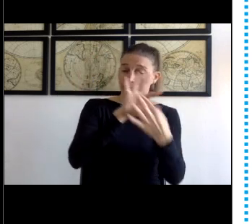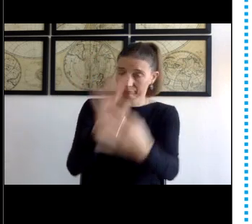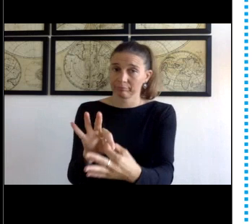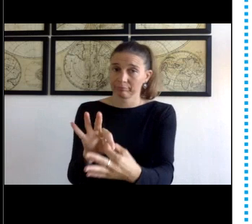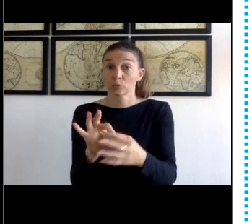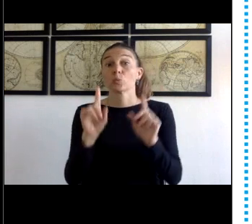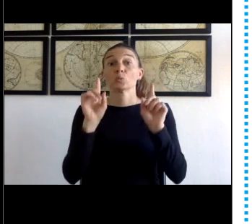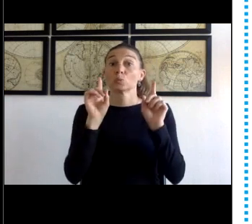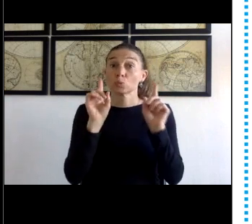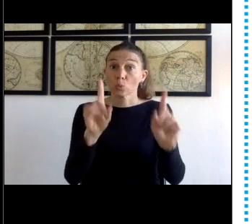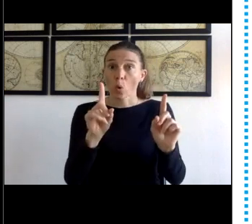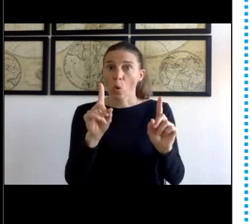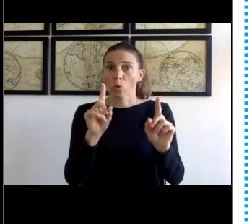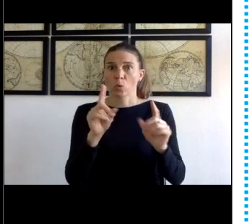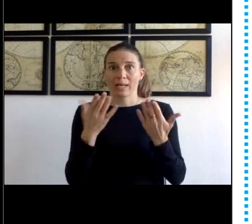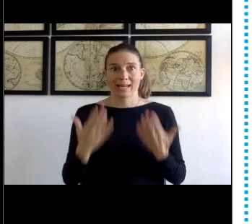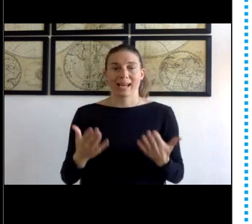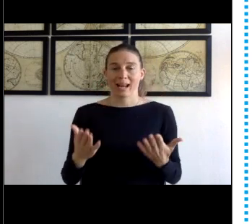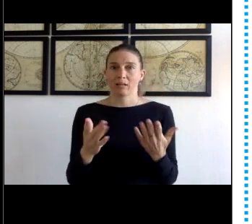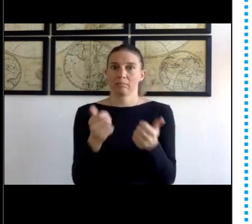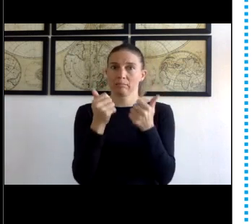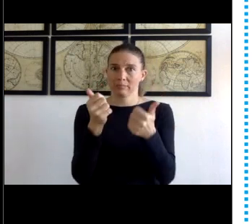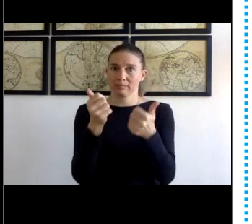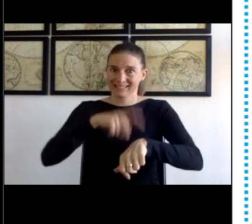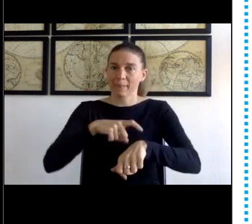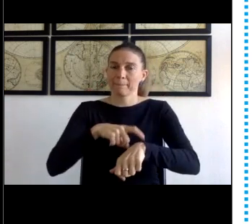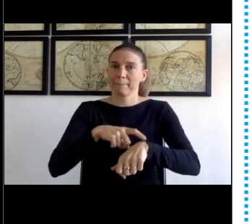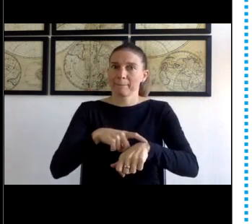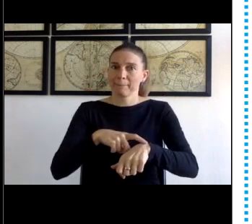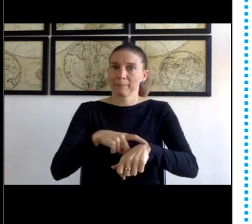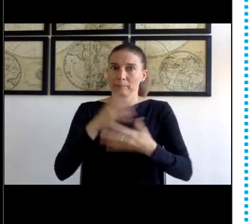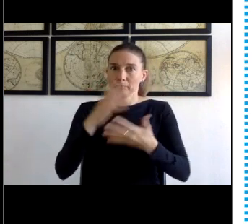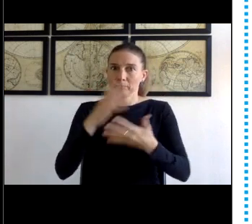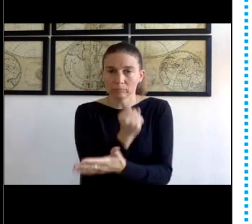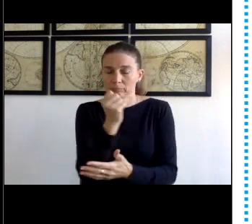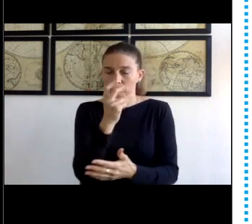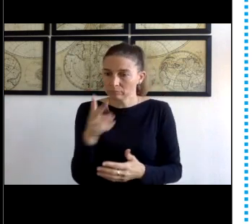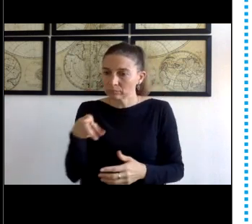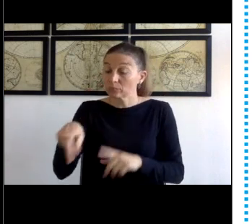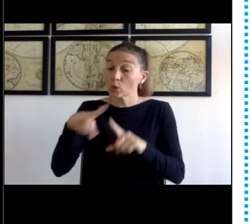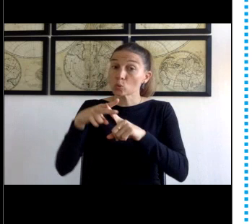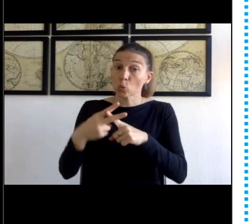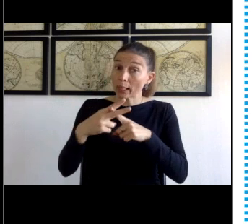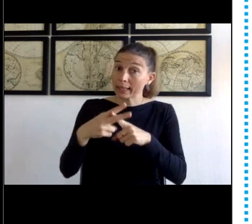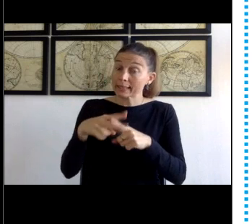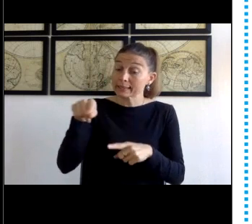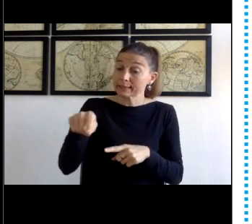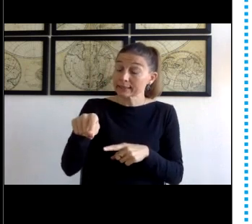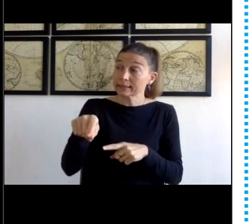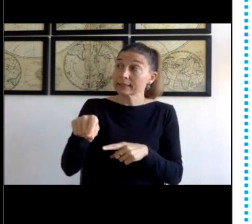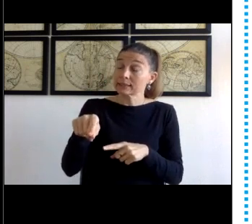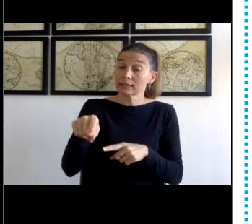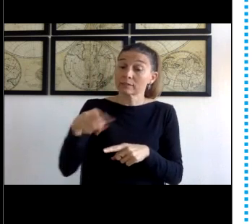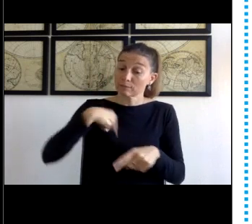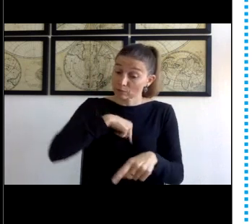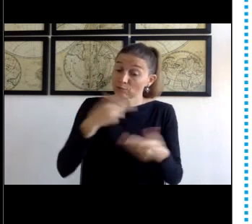that we take a look at the toolkit that we provided you with